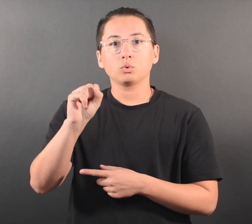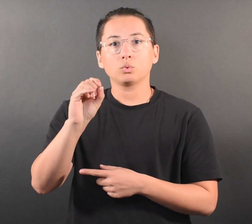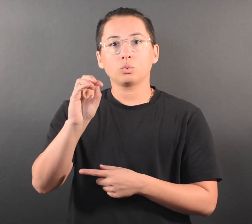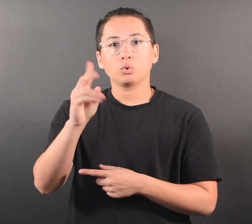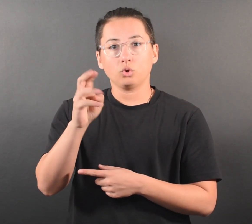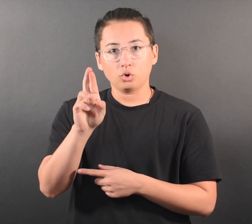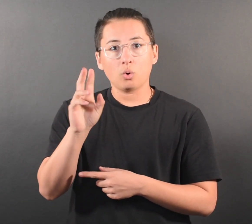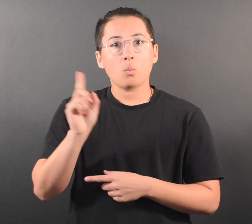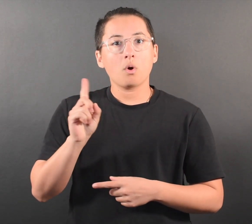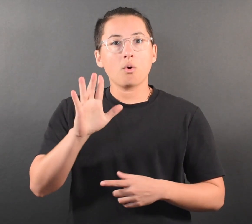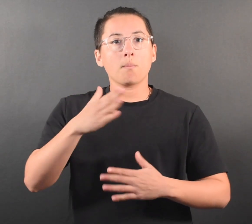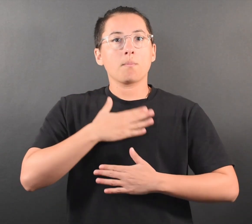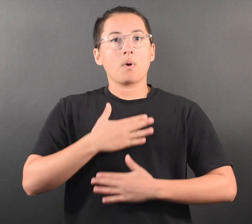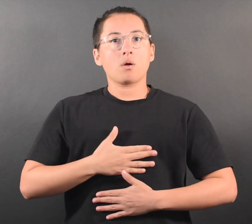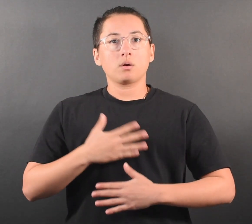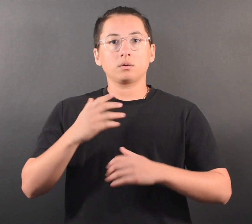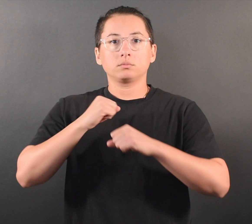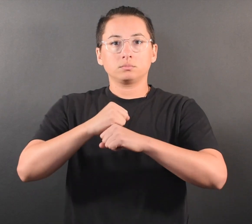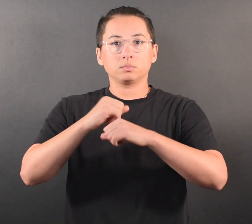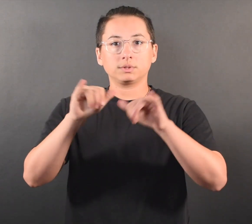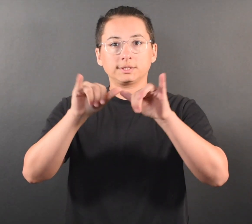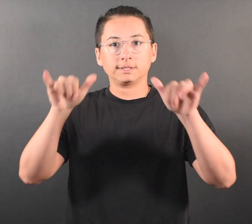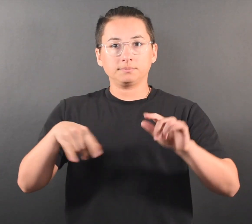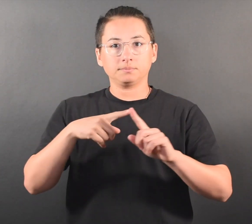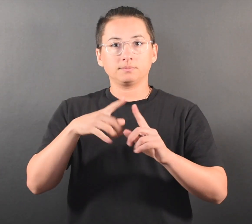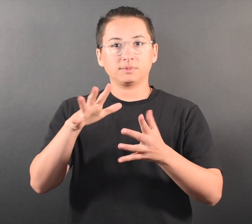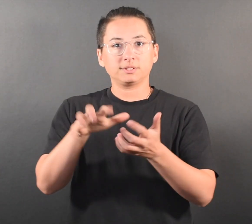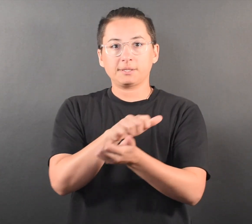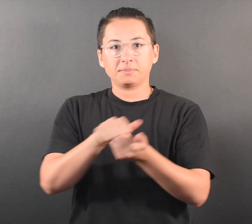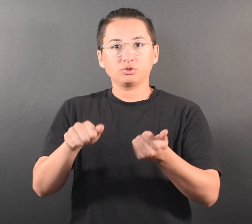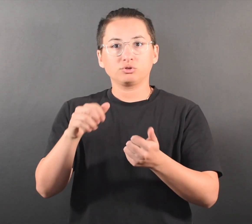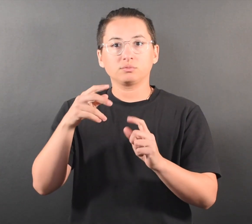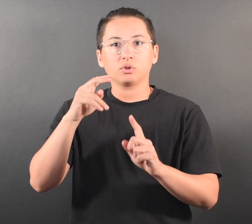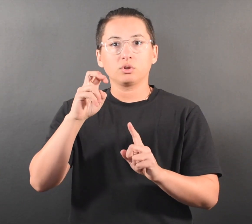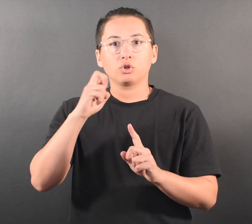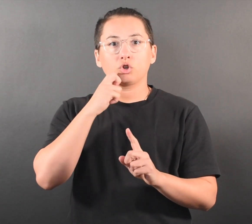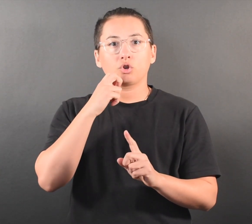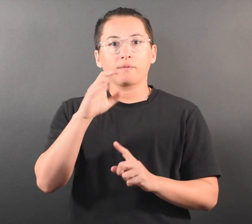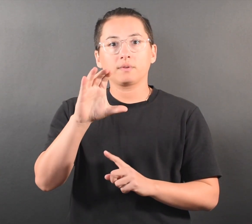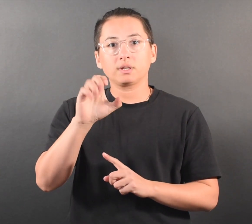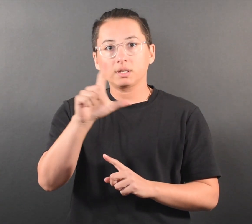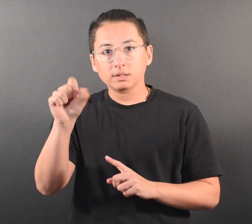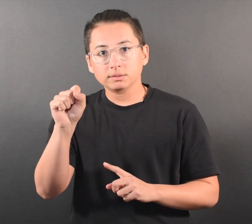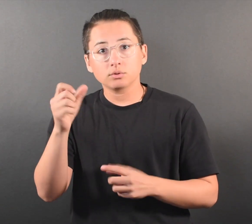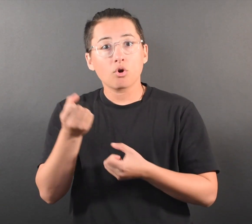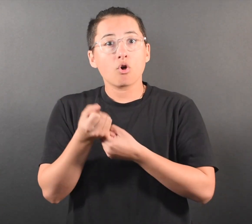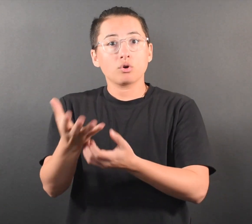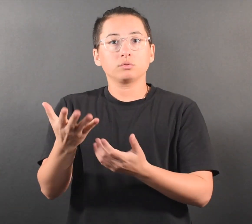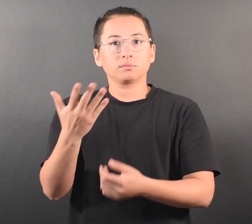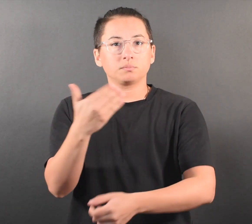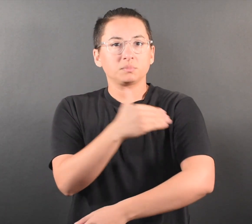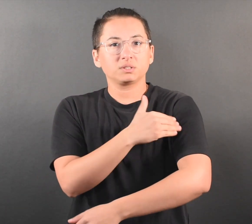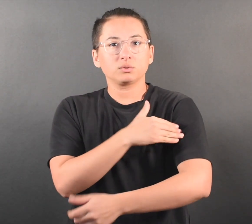Syndrome (GBS). GBS is a rare disorder where the body's immune system damages nerve cells,